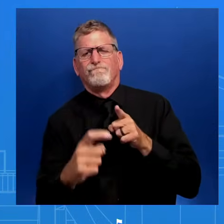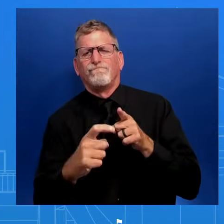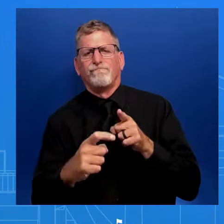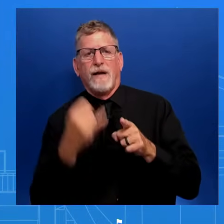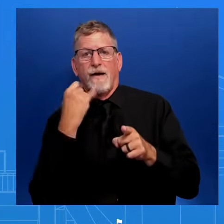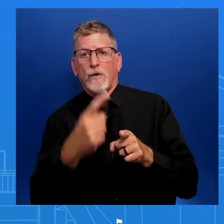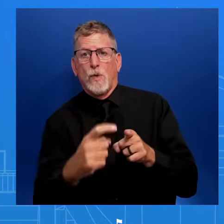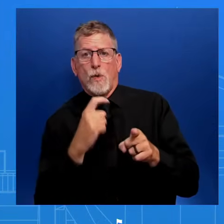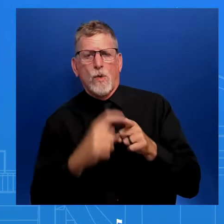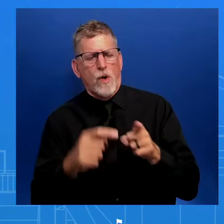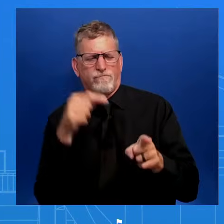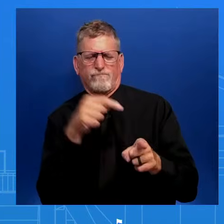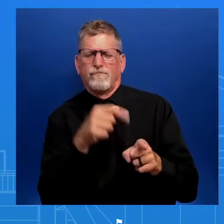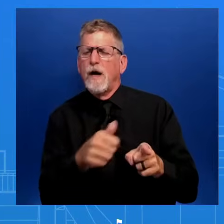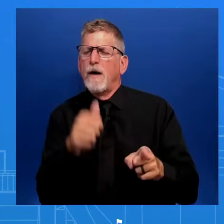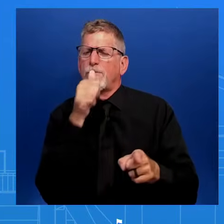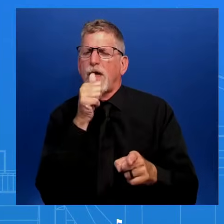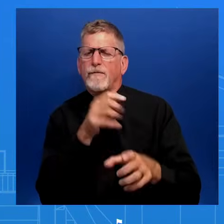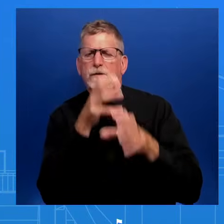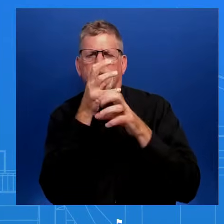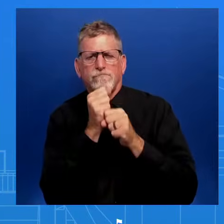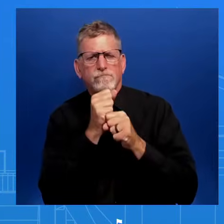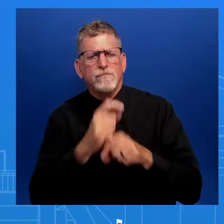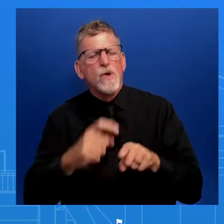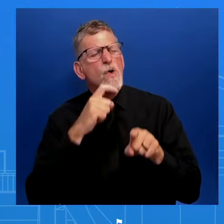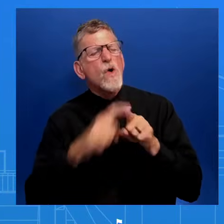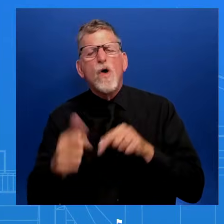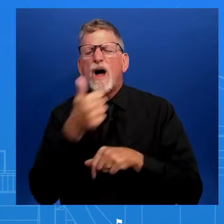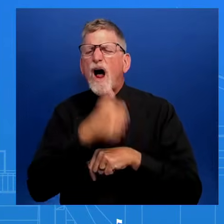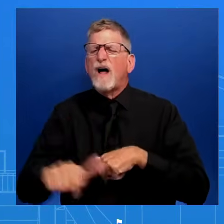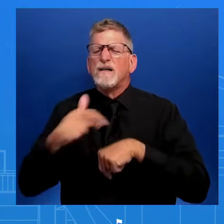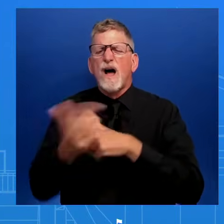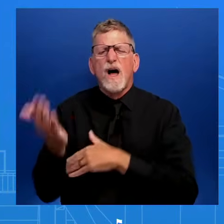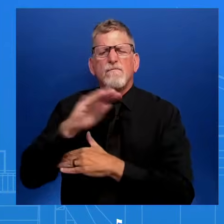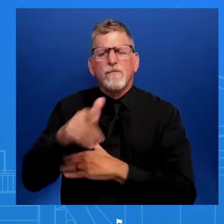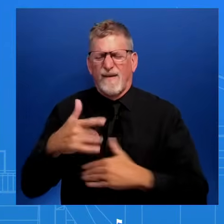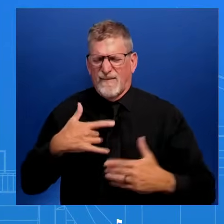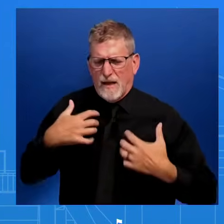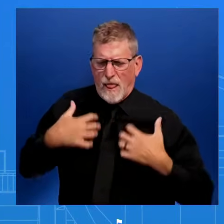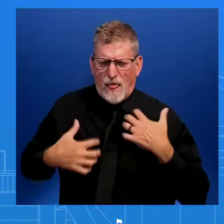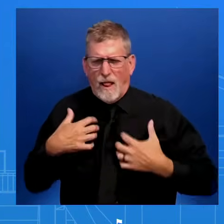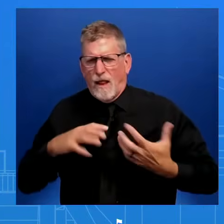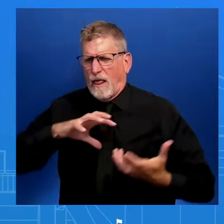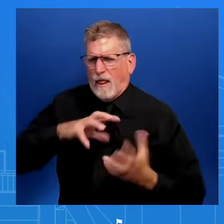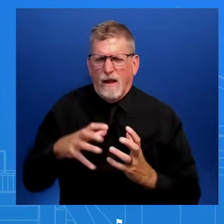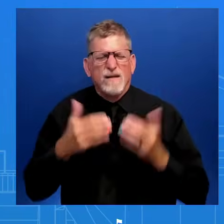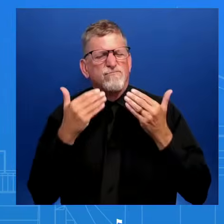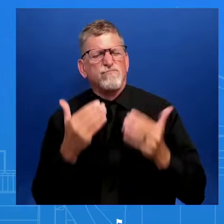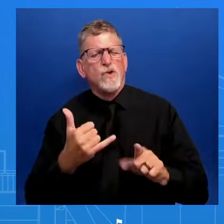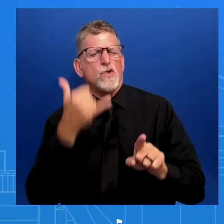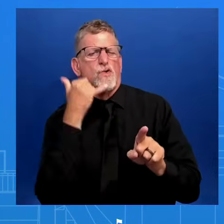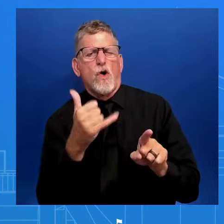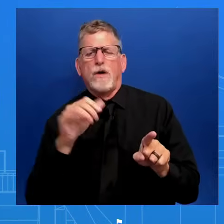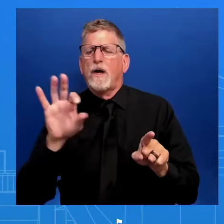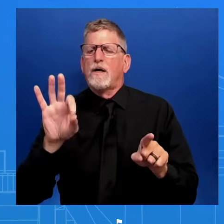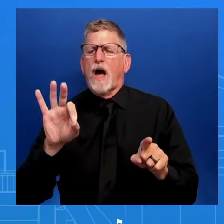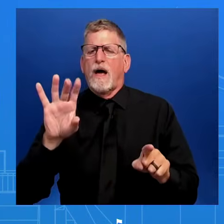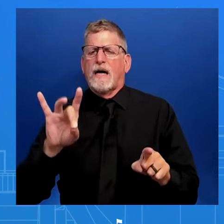that helped stabilize food prices around the world." And I'd also add: Despite Russia's rhetoric, they actually invest very little --